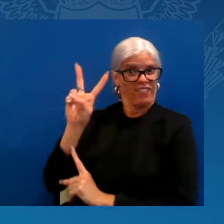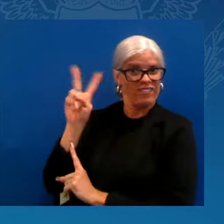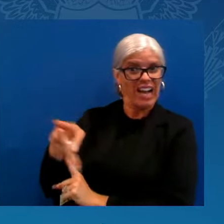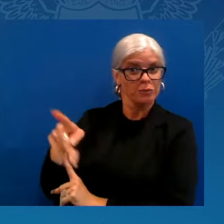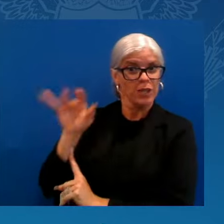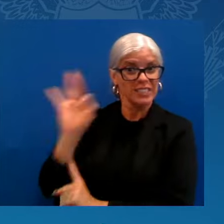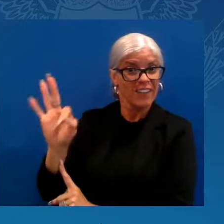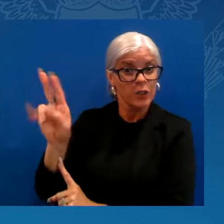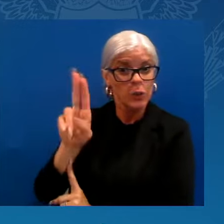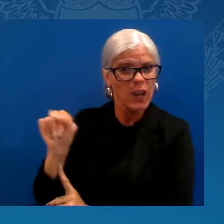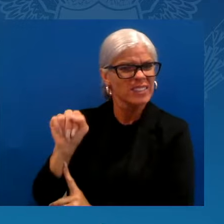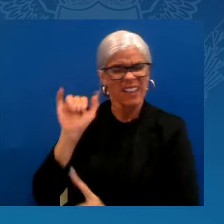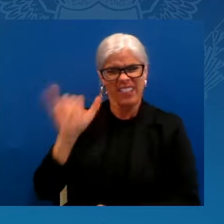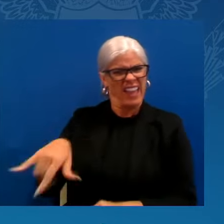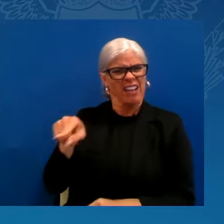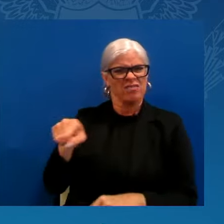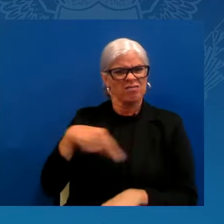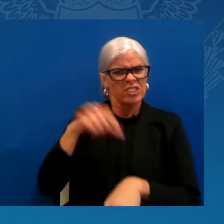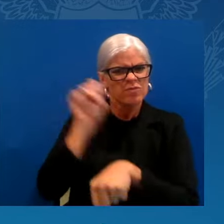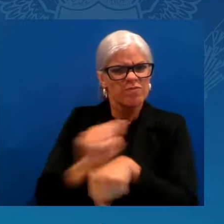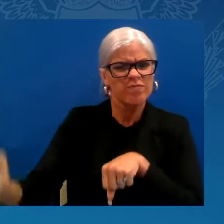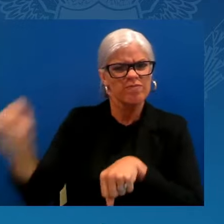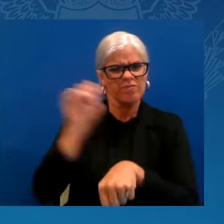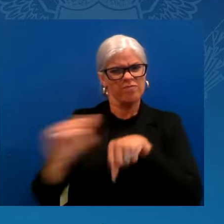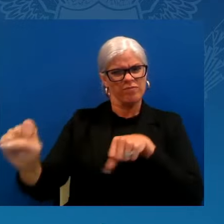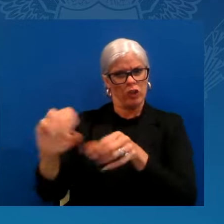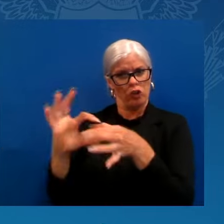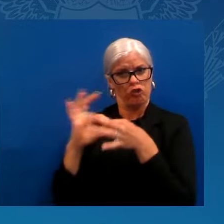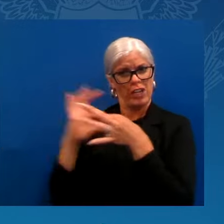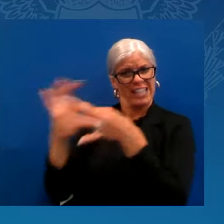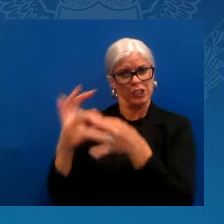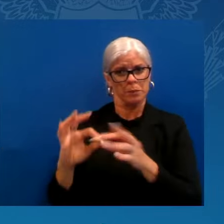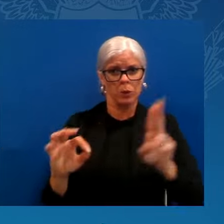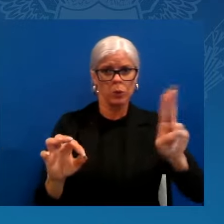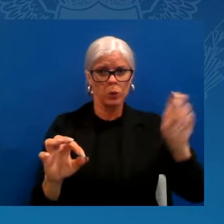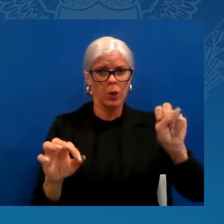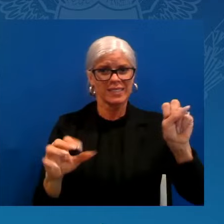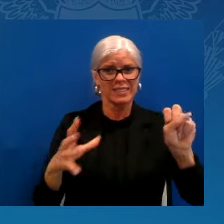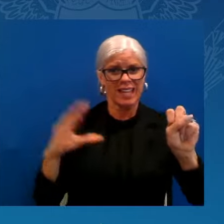is America's ironclad commitment to the security of Israel.